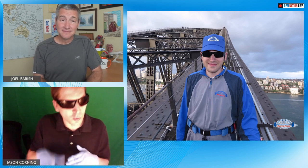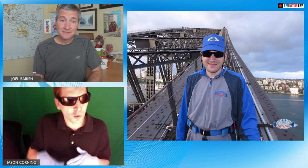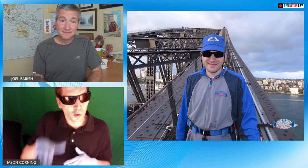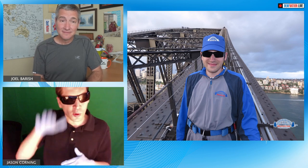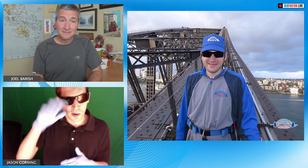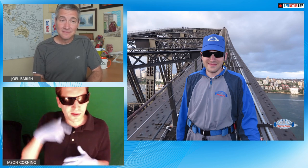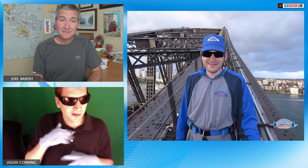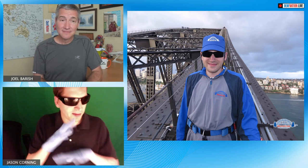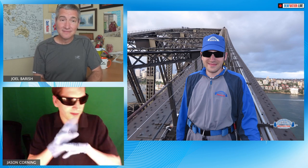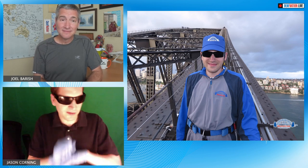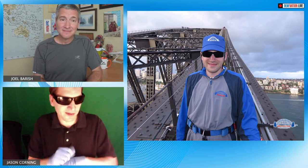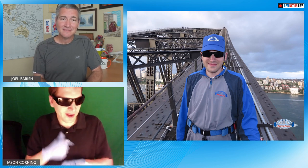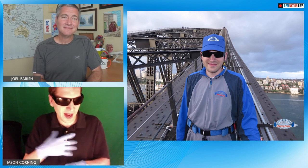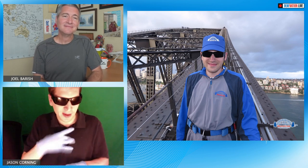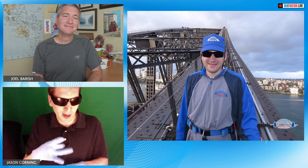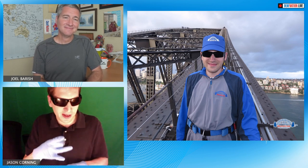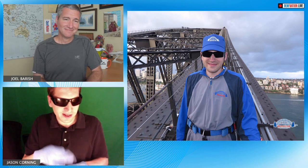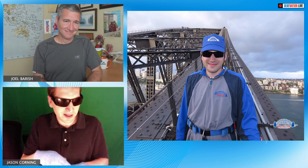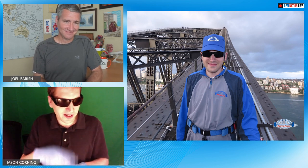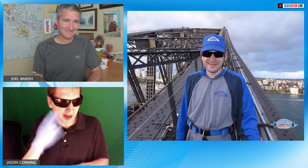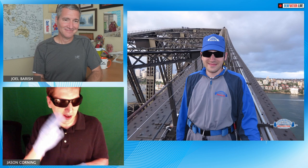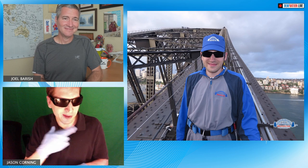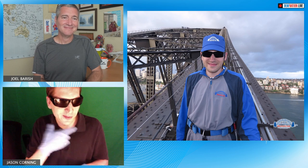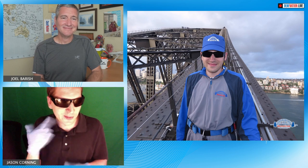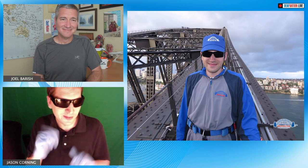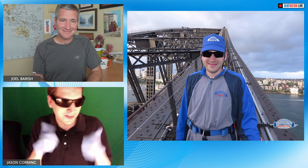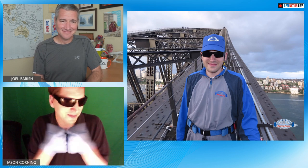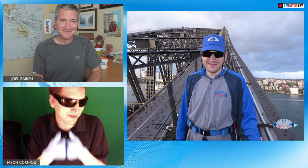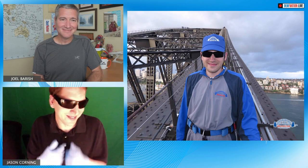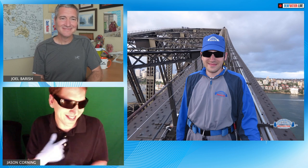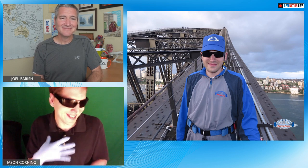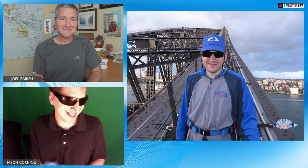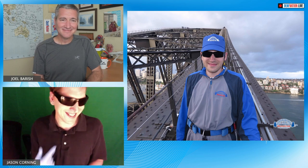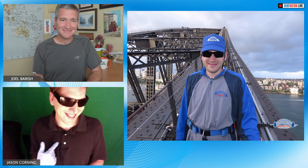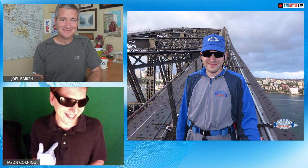raised as a Boy Scout and used to like the high-risk challenge